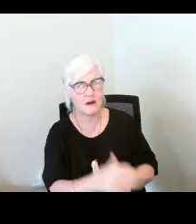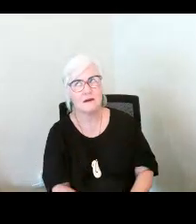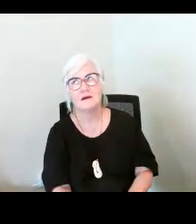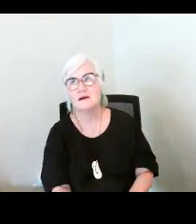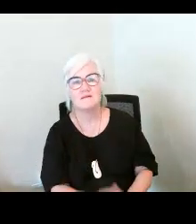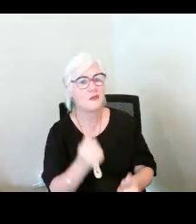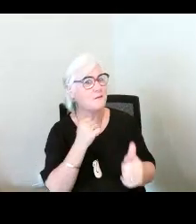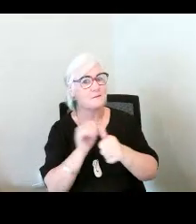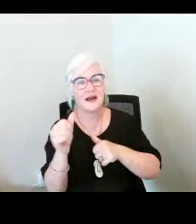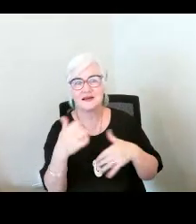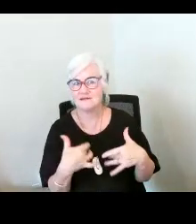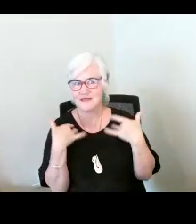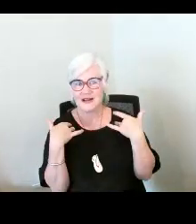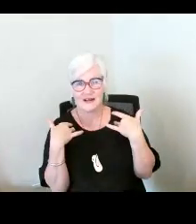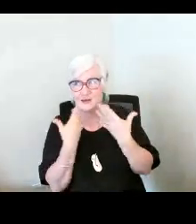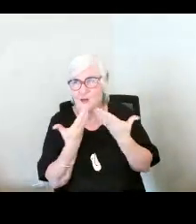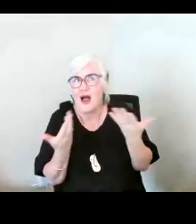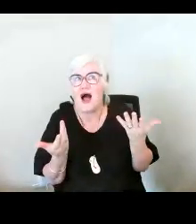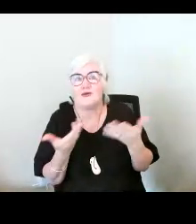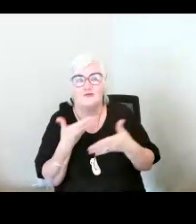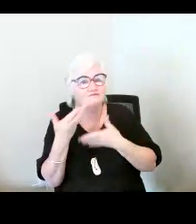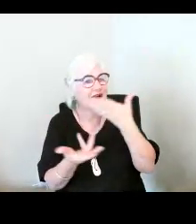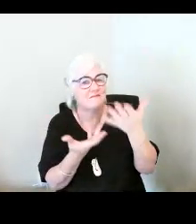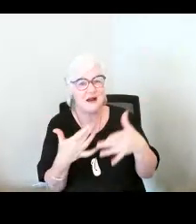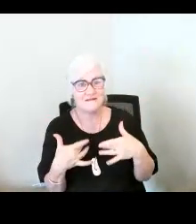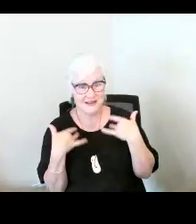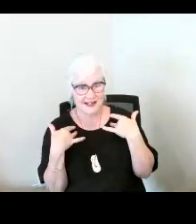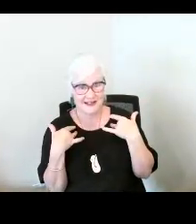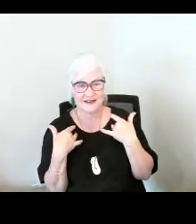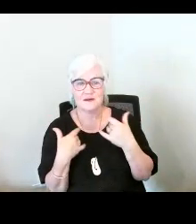and I don't even know how I express it. Knowing how much of a difference I can